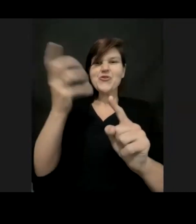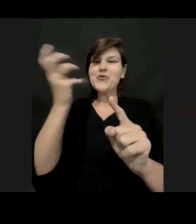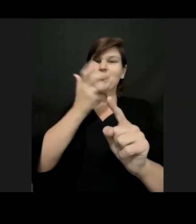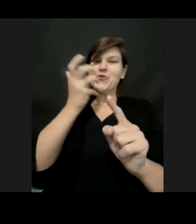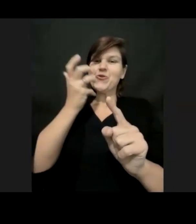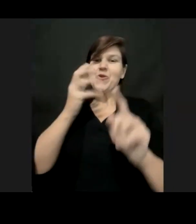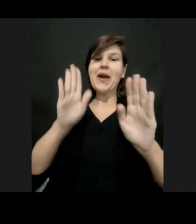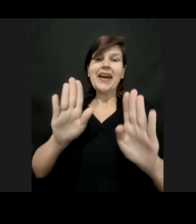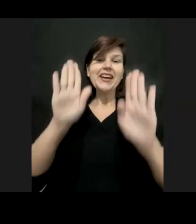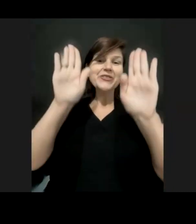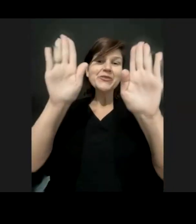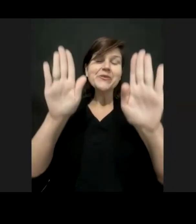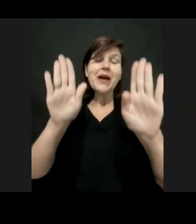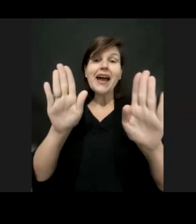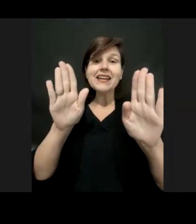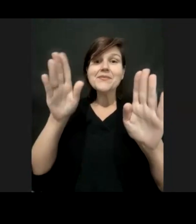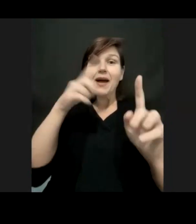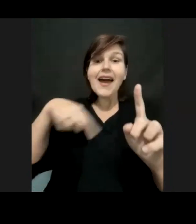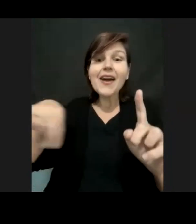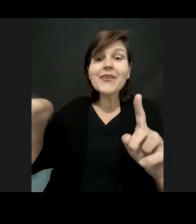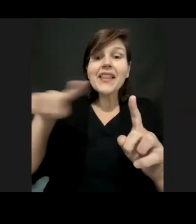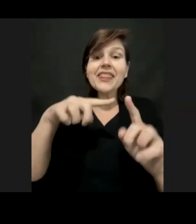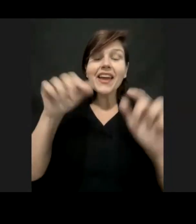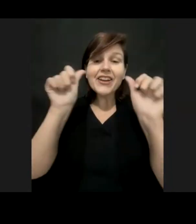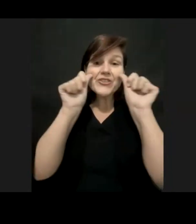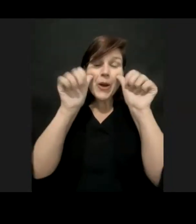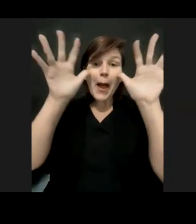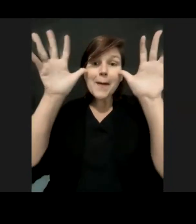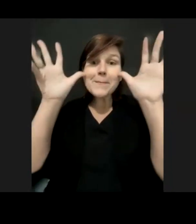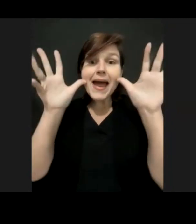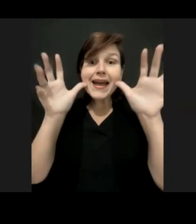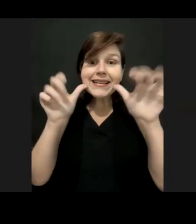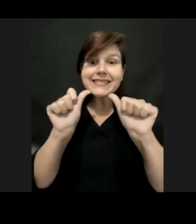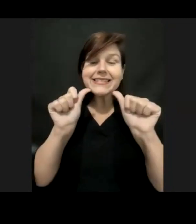Everybody with me! ∂ ∂ We think you’re amazing! ∂ ∂